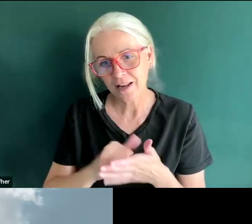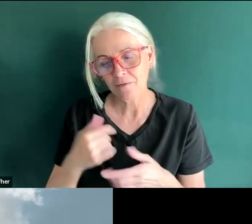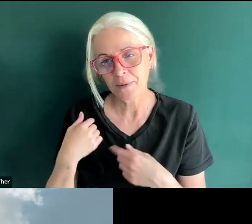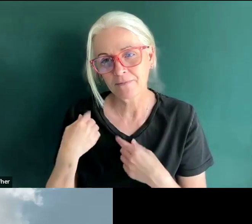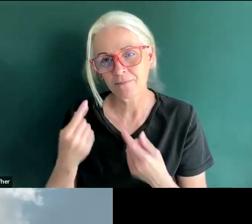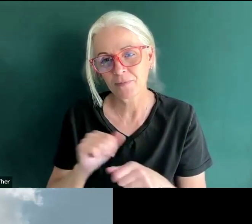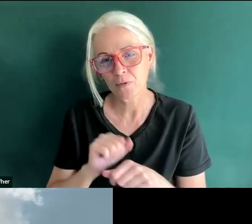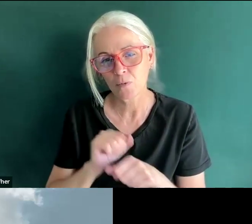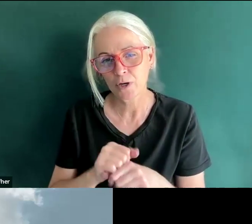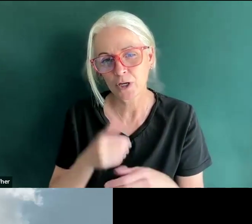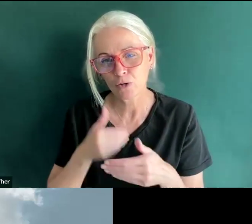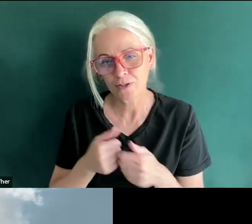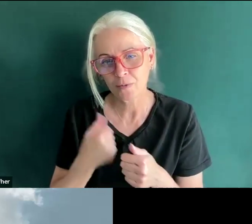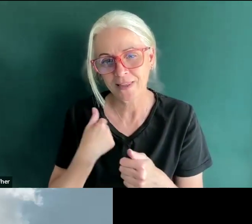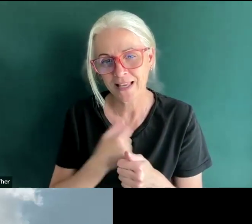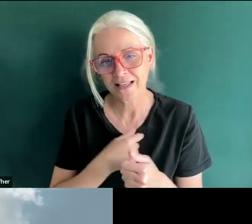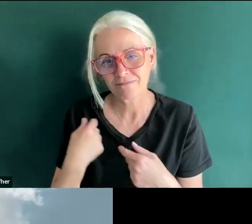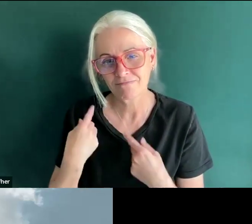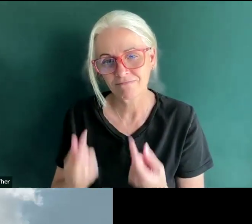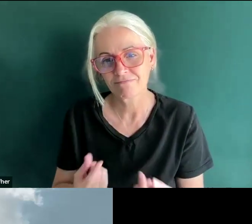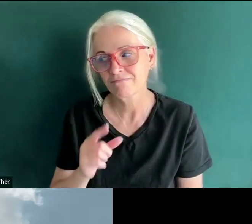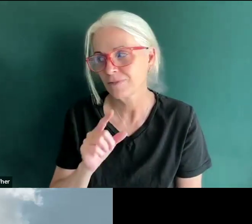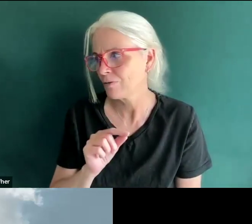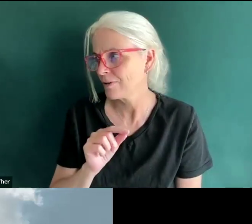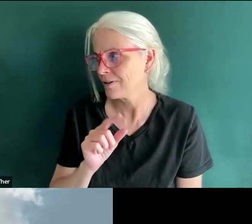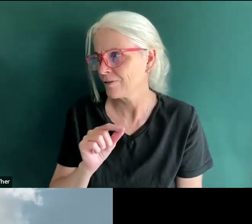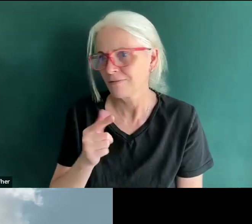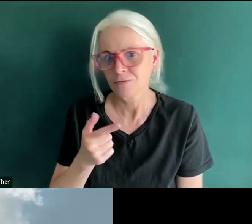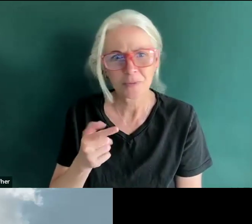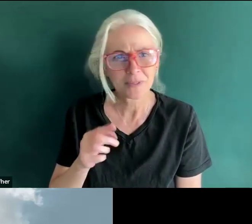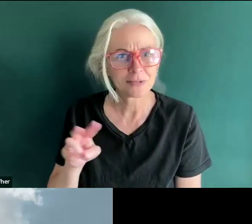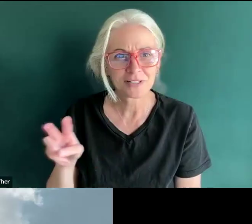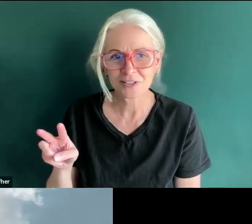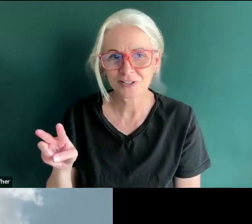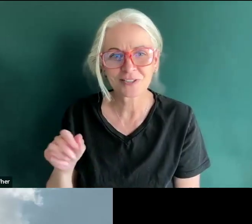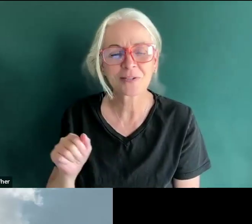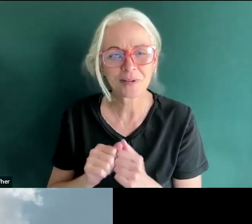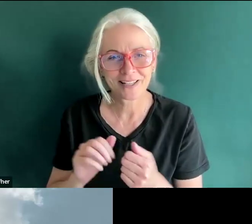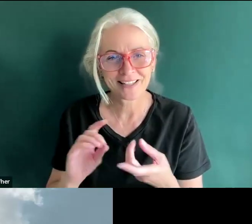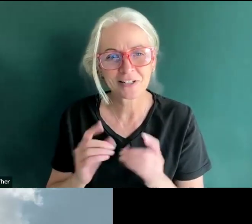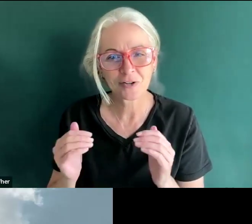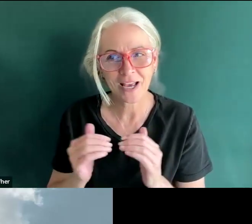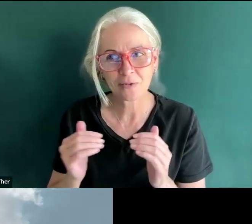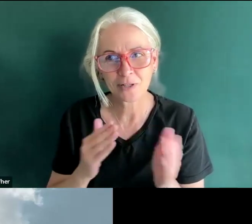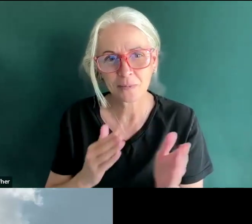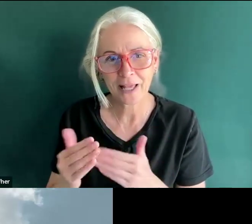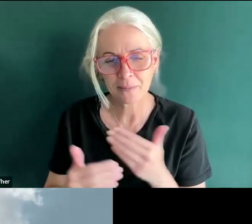working closely with us since ’20, ‘21, ‘22, with the digital equity planning process, and